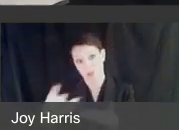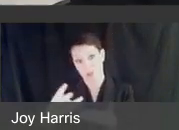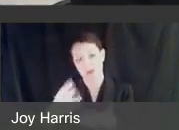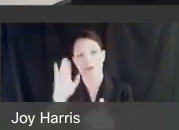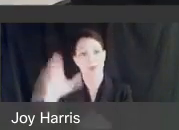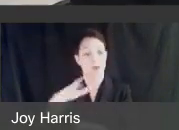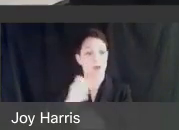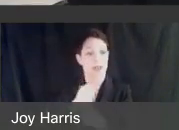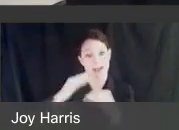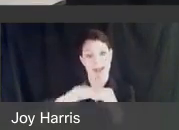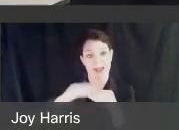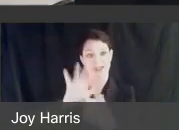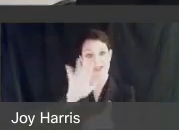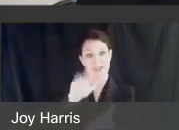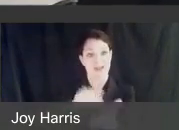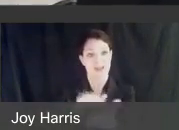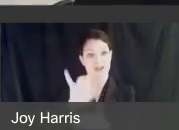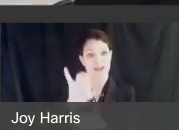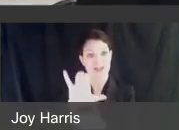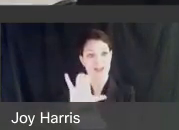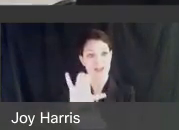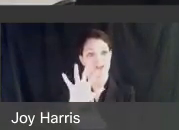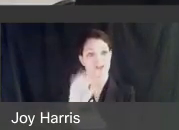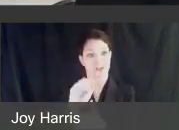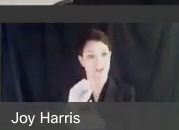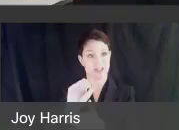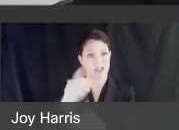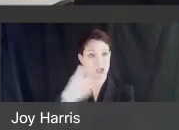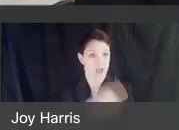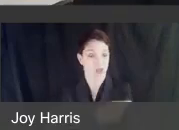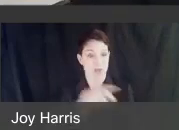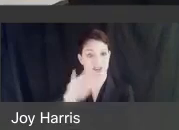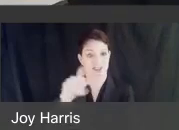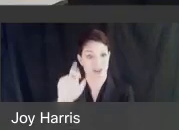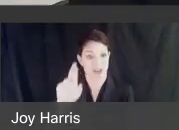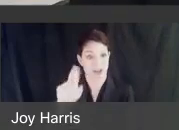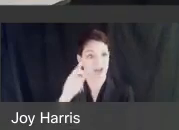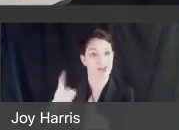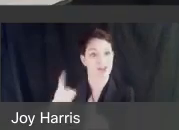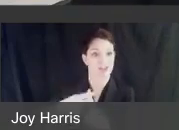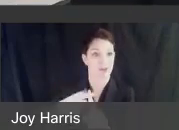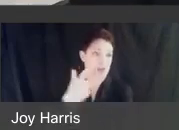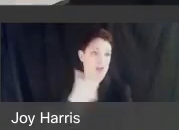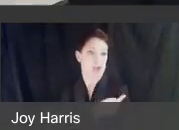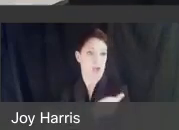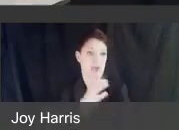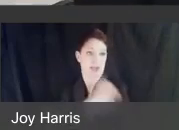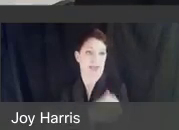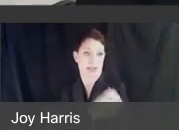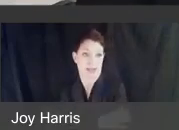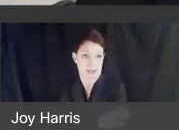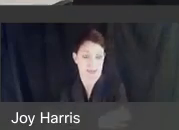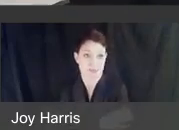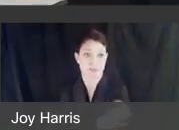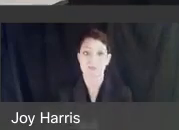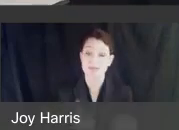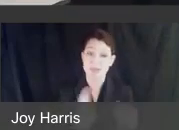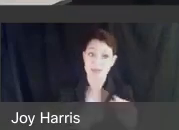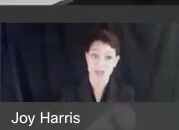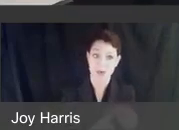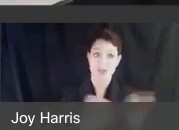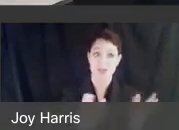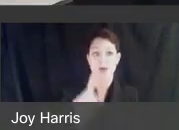5,850 doses of Pfizer for our first dose clinics. This is an increase of about 1,000 doses per week.